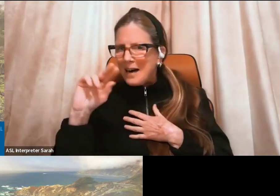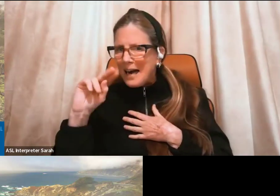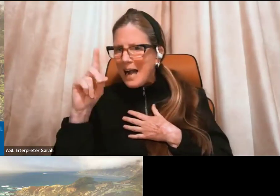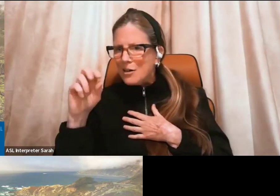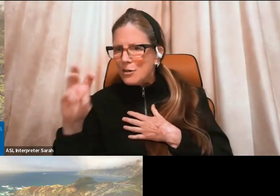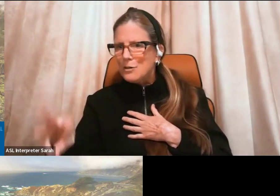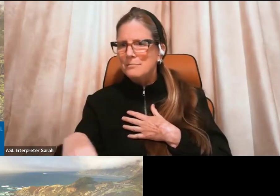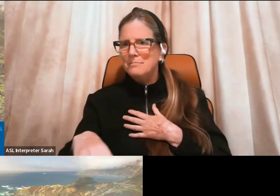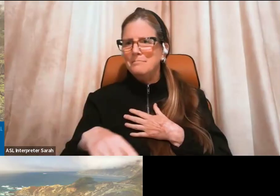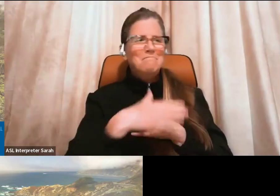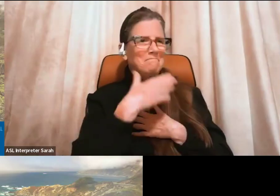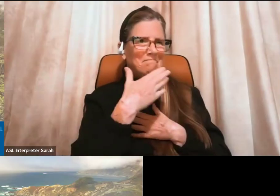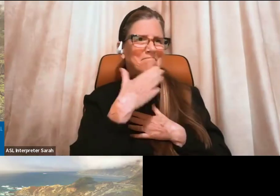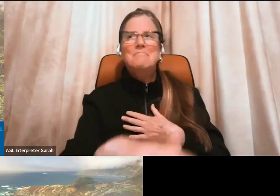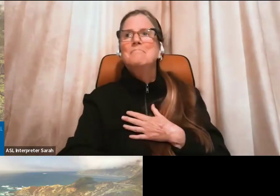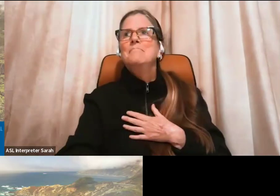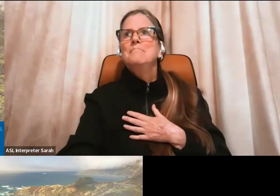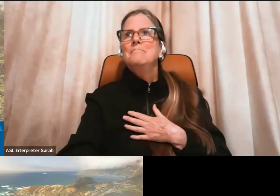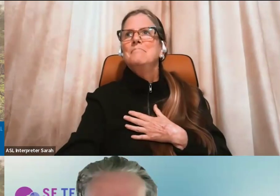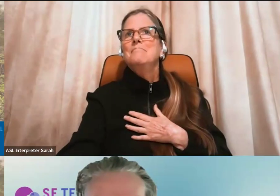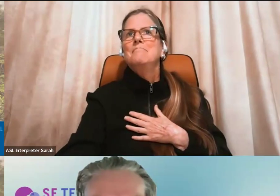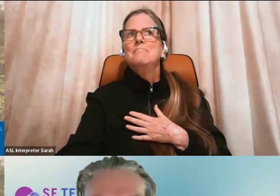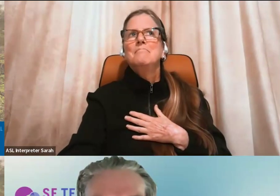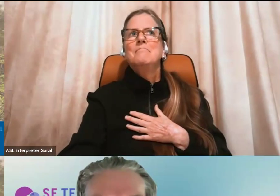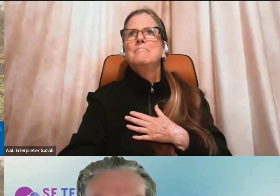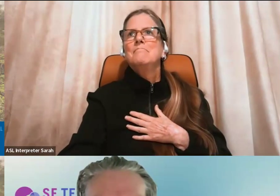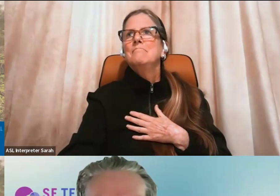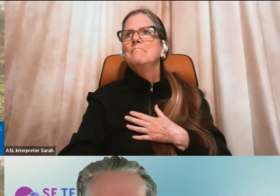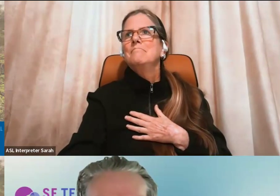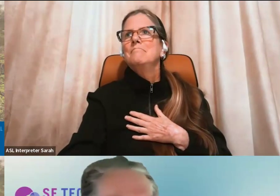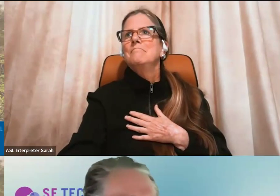Just wanted to say thank you. I appreciate your time. Talk